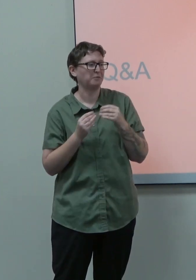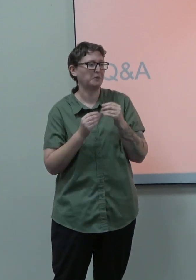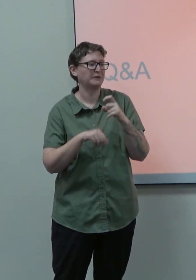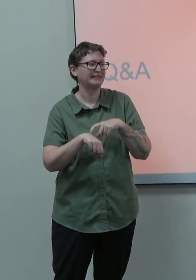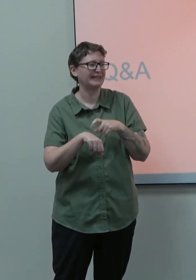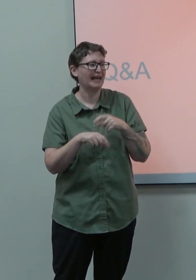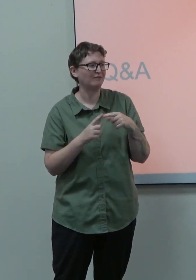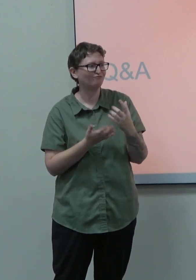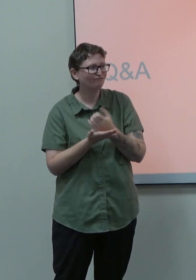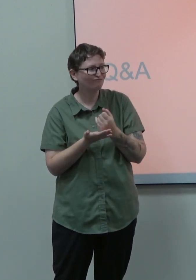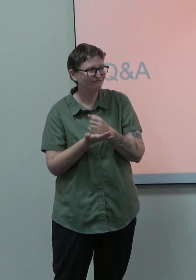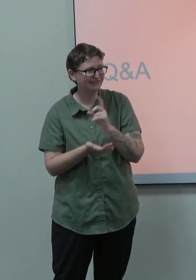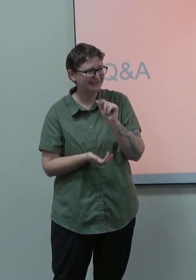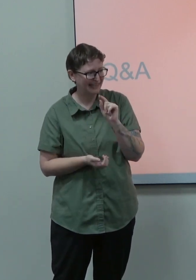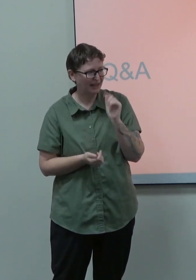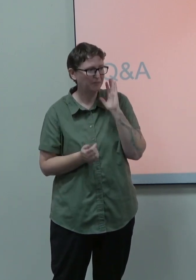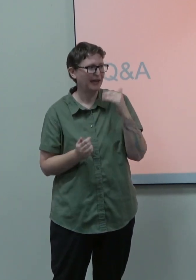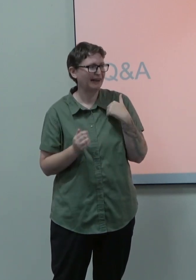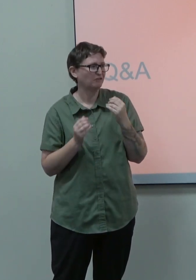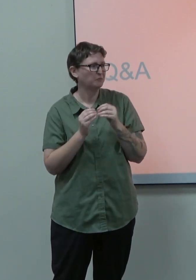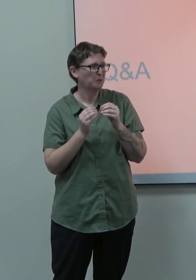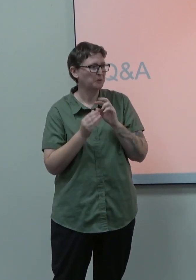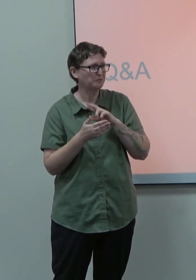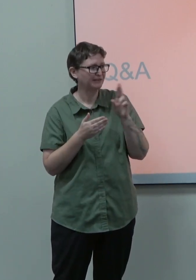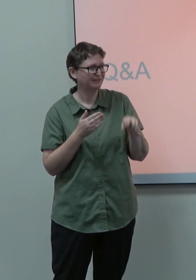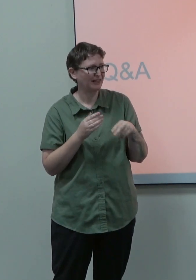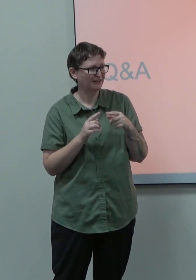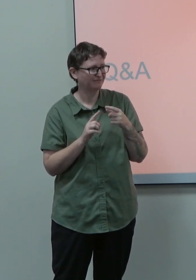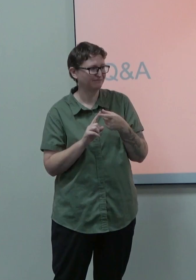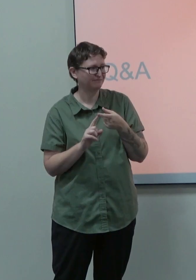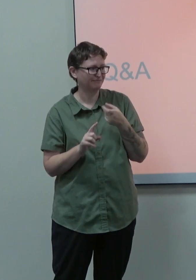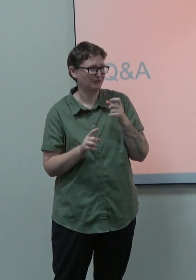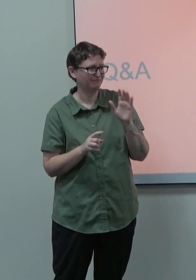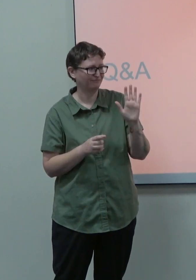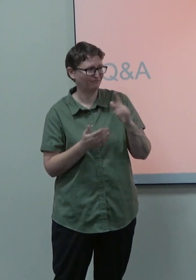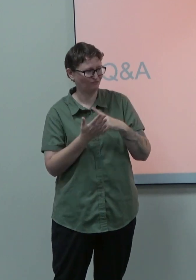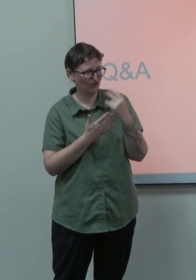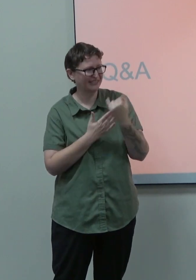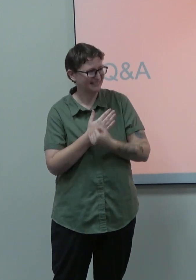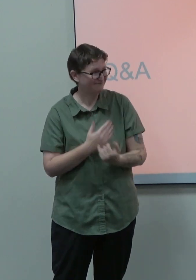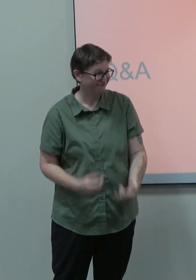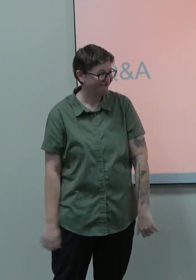So if I submitted it earlier, I would have more time to collect data and I'd have better results for my project.